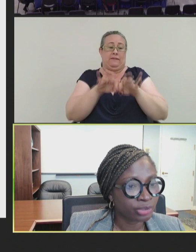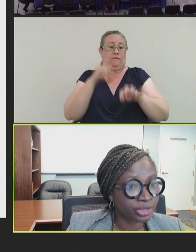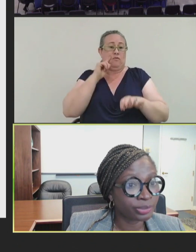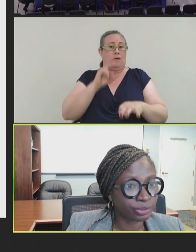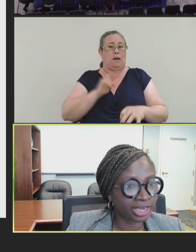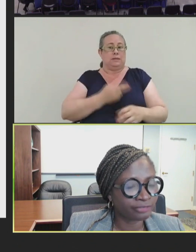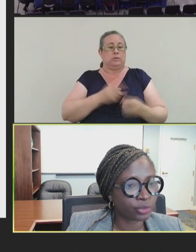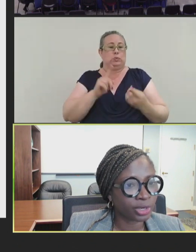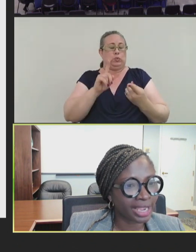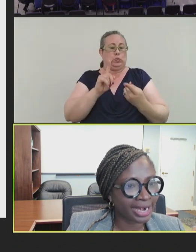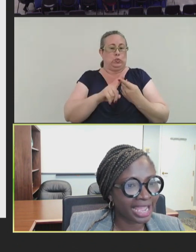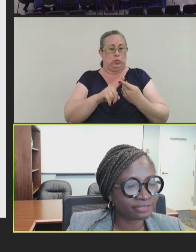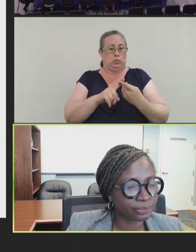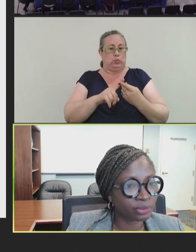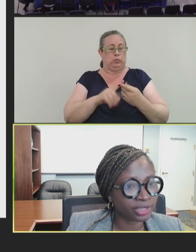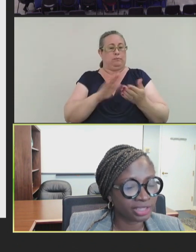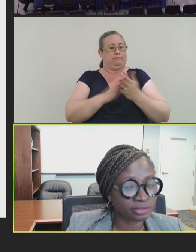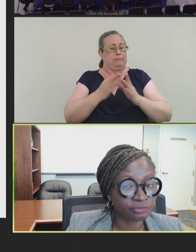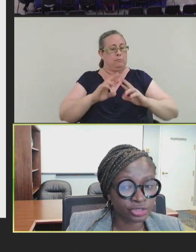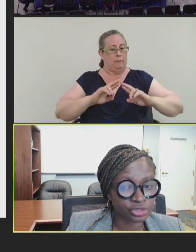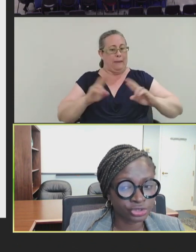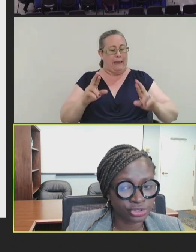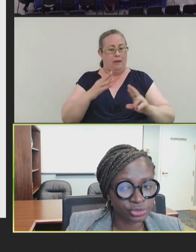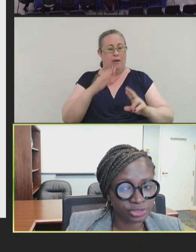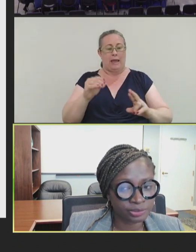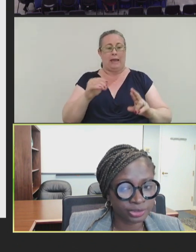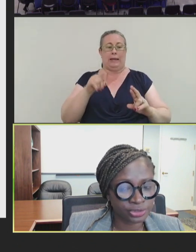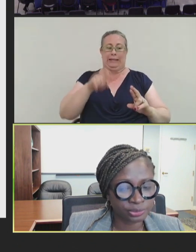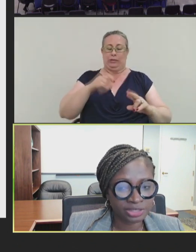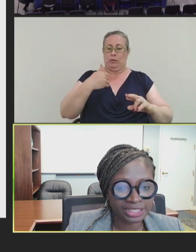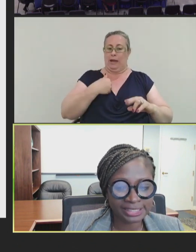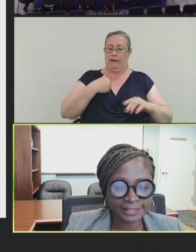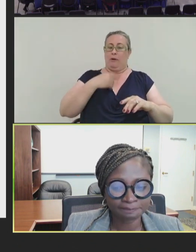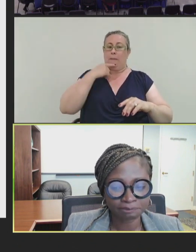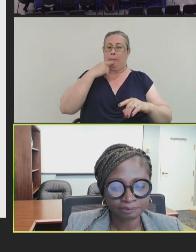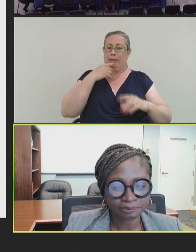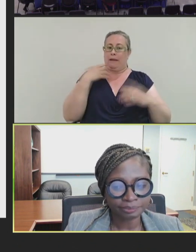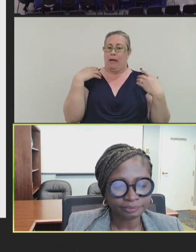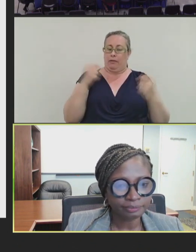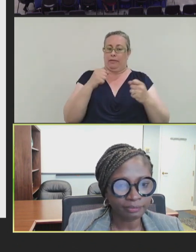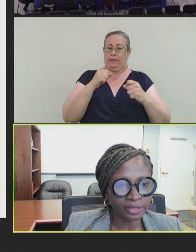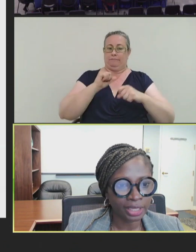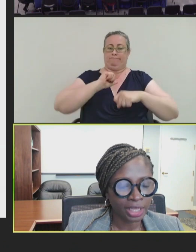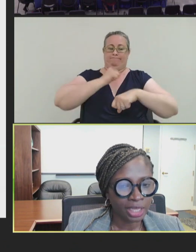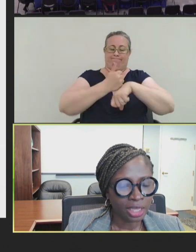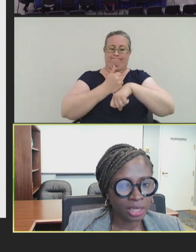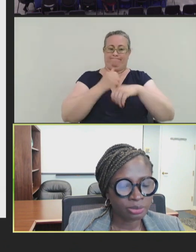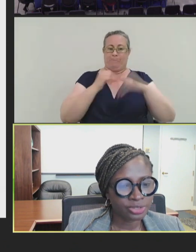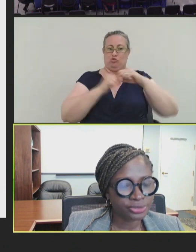be prepared for and have the public health infrastructure to respond to. Next slide.